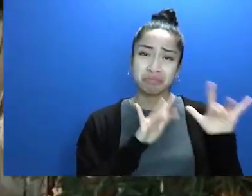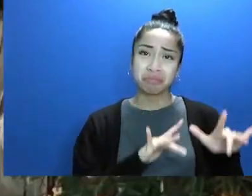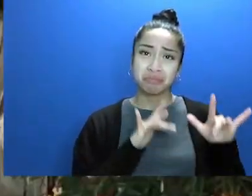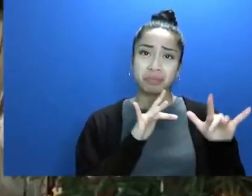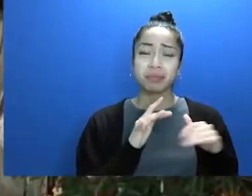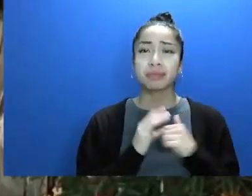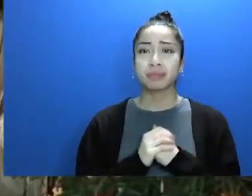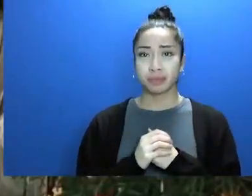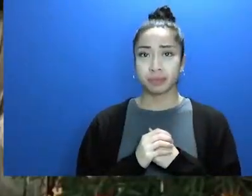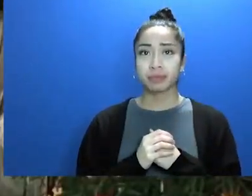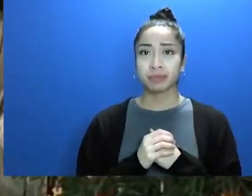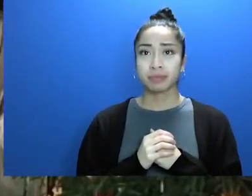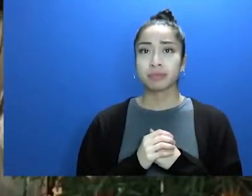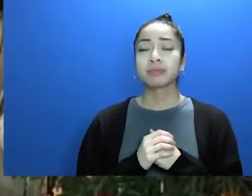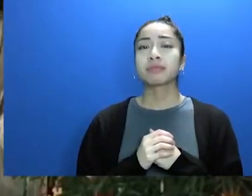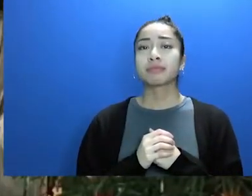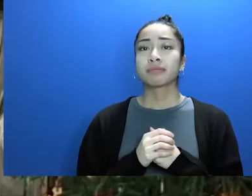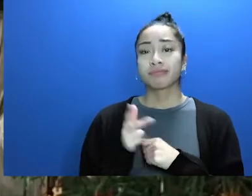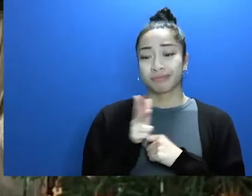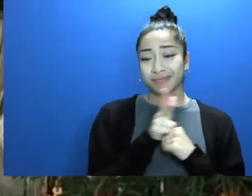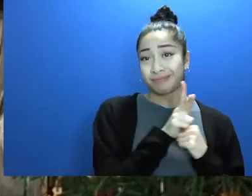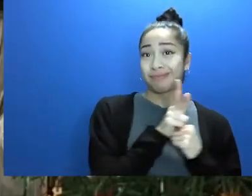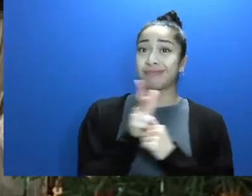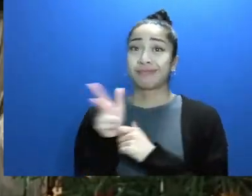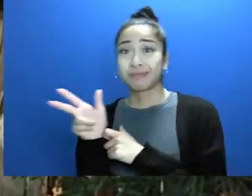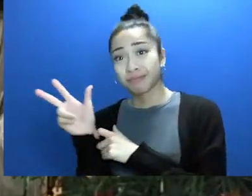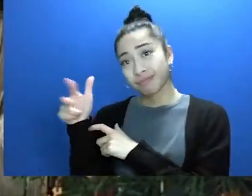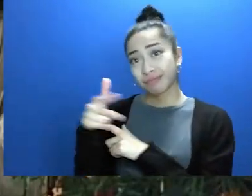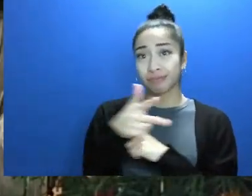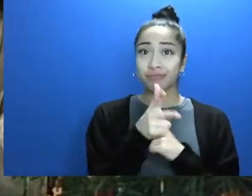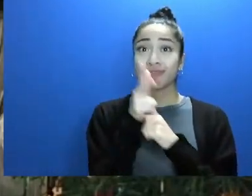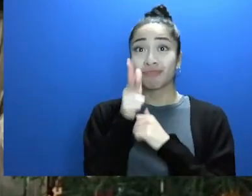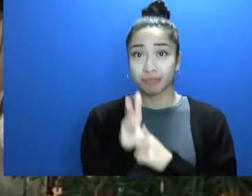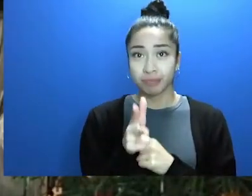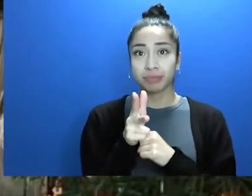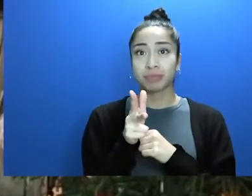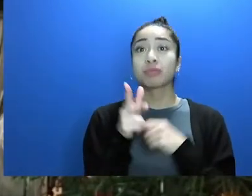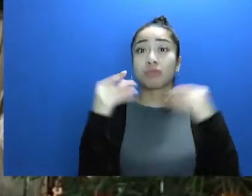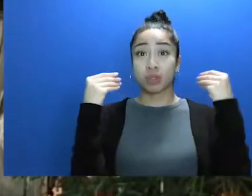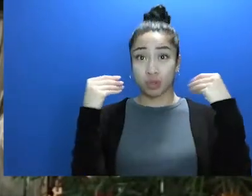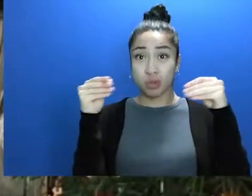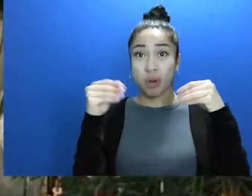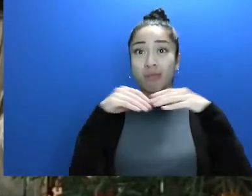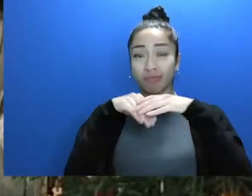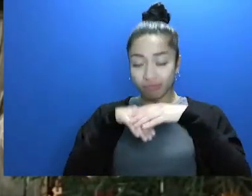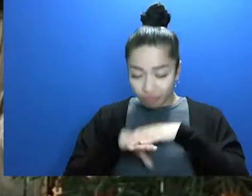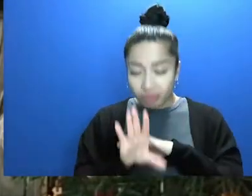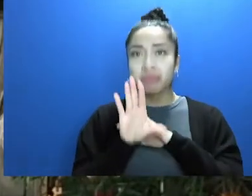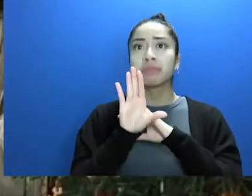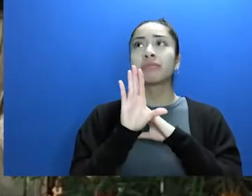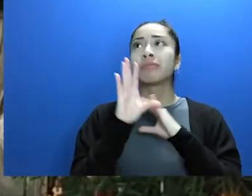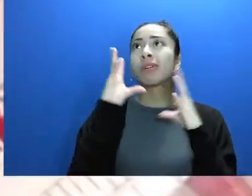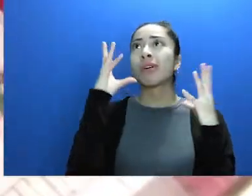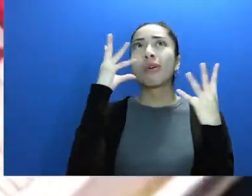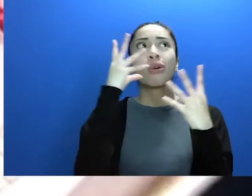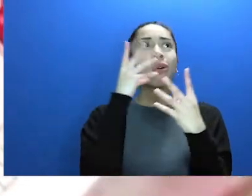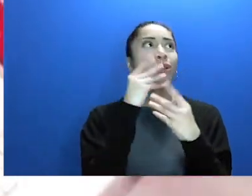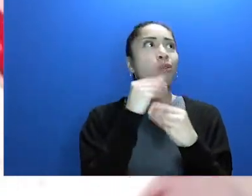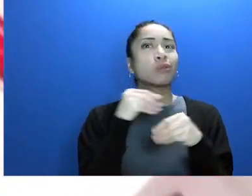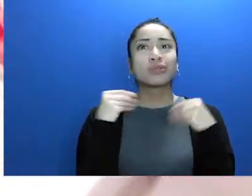they soon came to a store wrapped in bows with great flair it was magical beautiful new york's